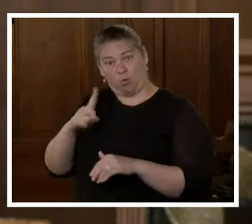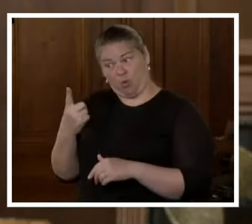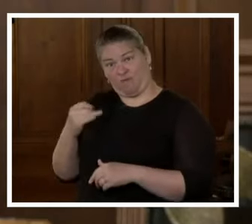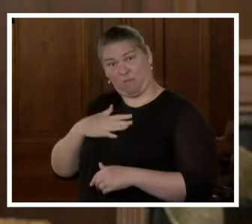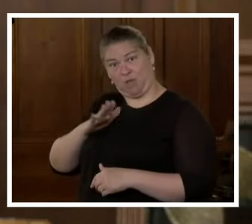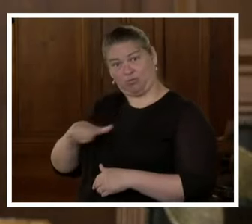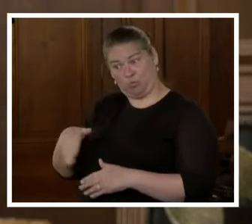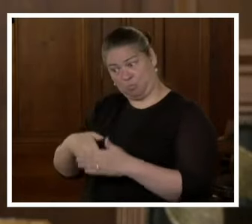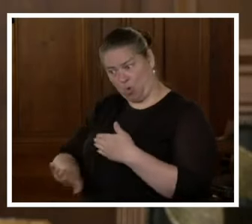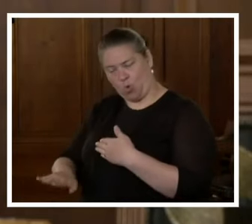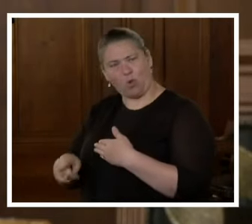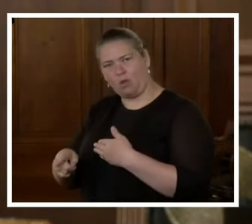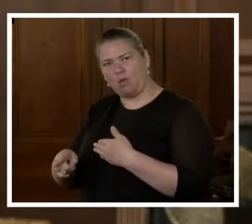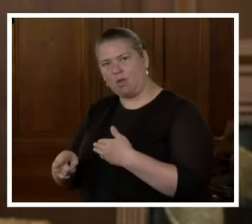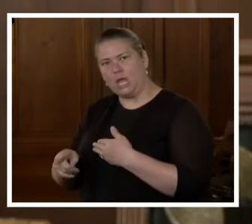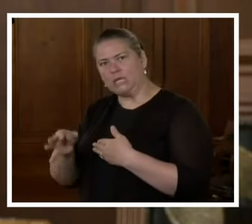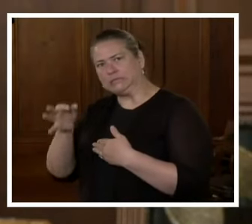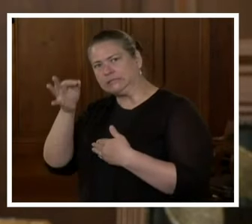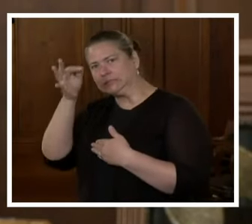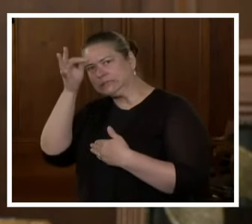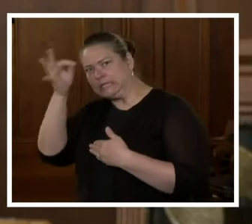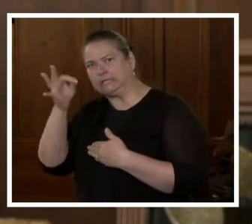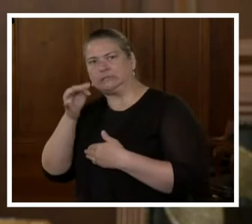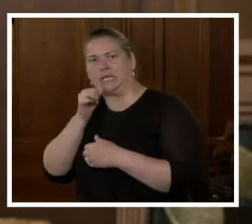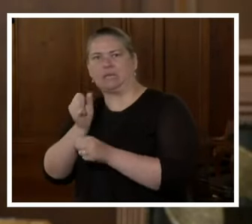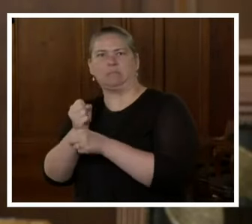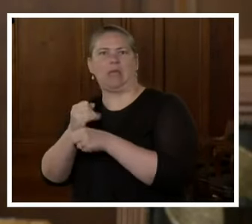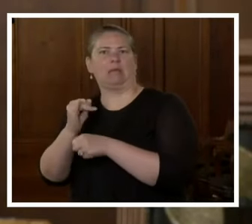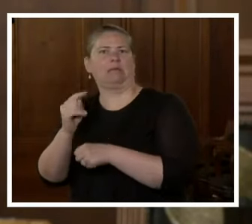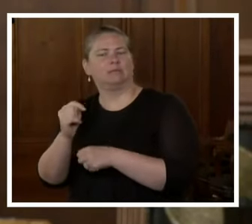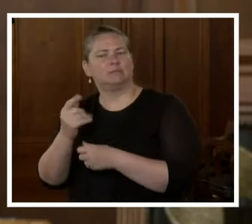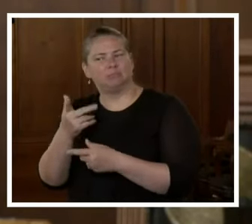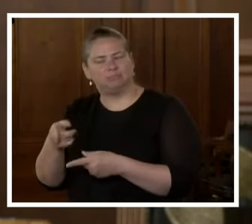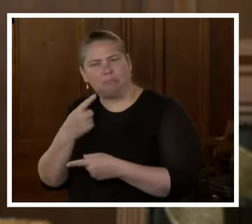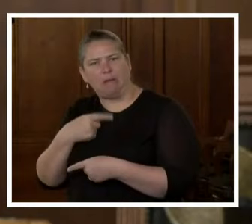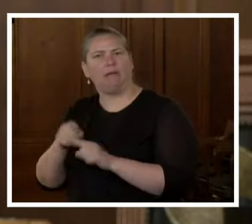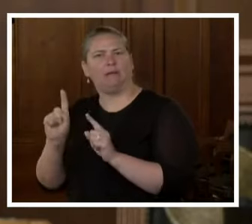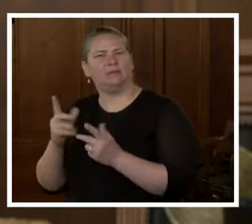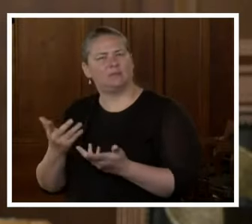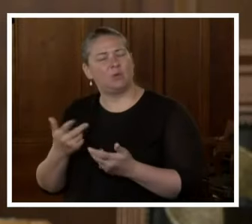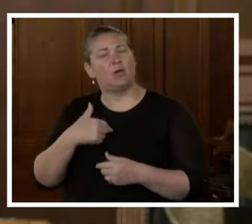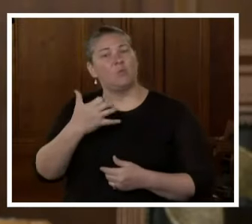WOULD HAVE BEEN PRESUMED TO BE SIDS OR SUDDEN INFANT DEATH SYNDROME.